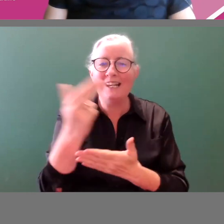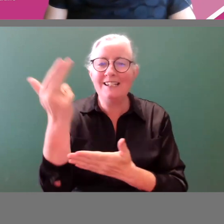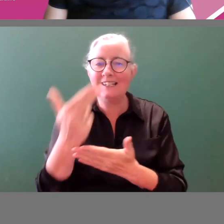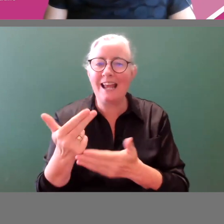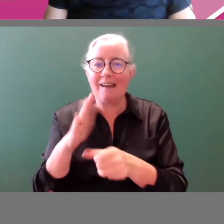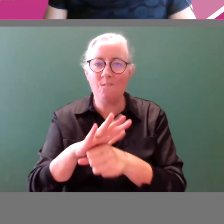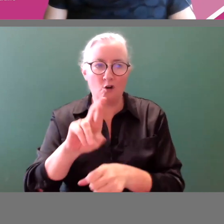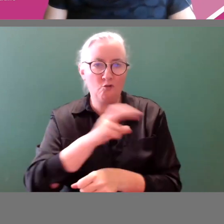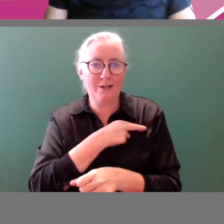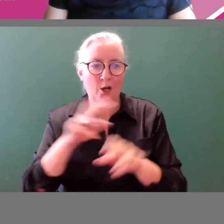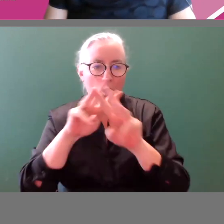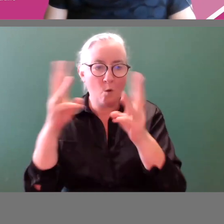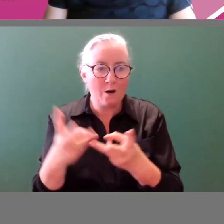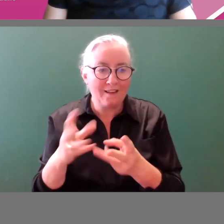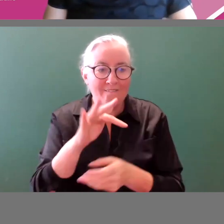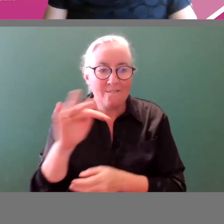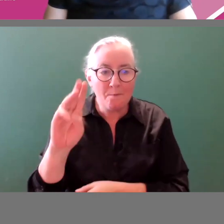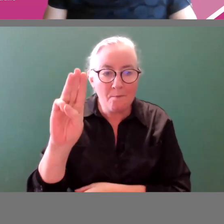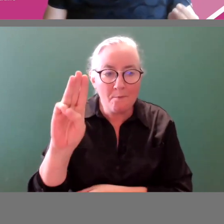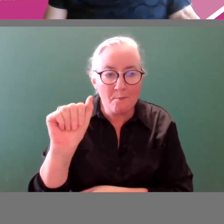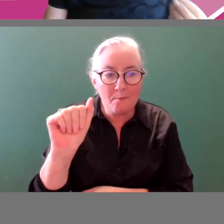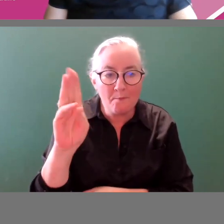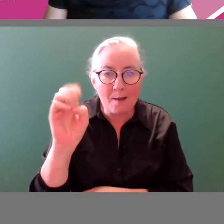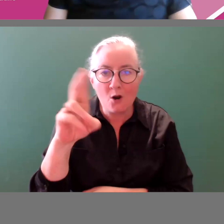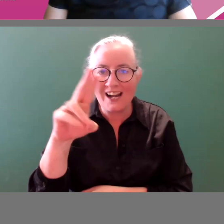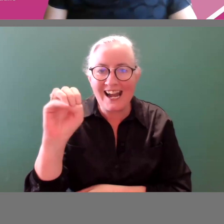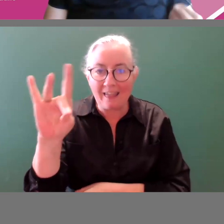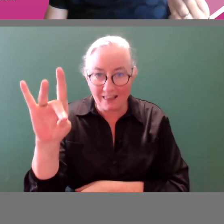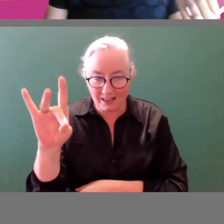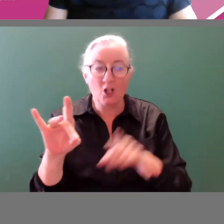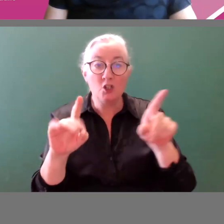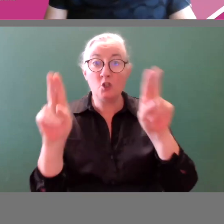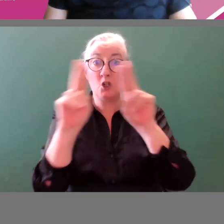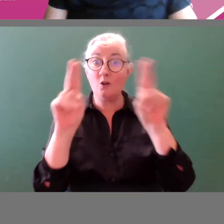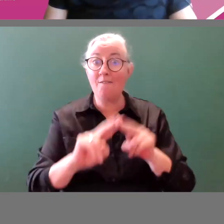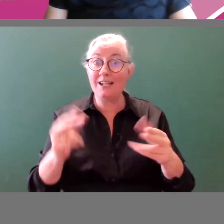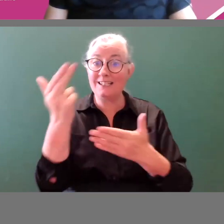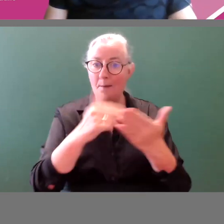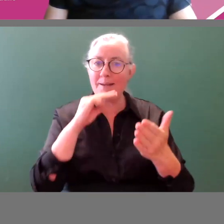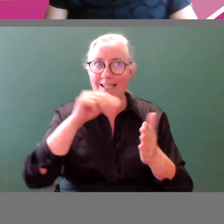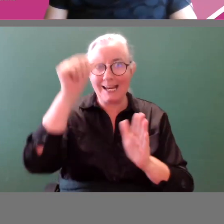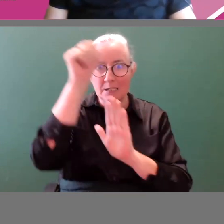from Victor Papenek. The focus of Universal Design is the experience of people using the